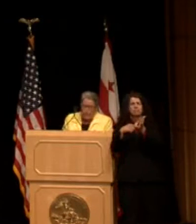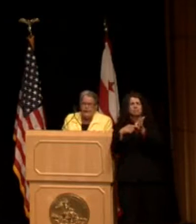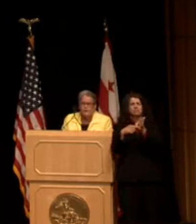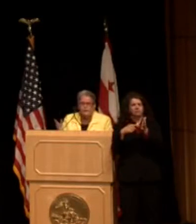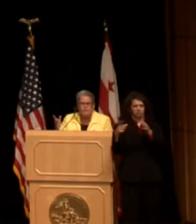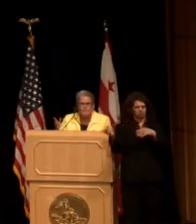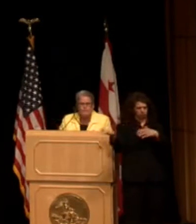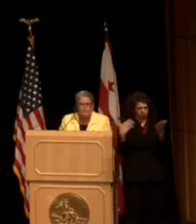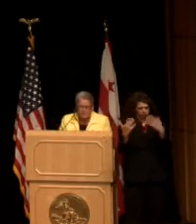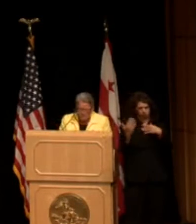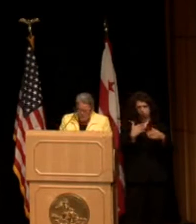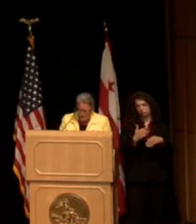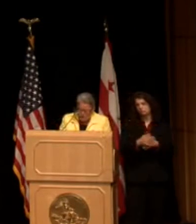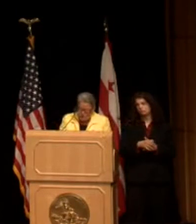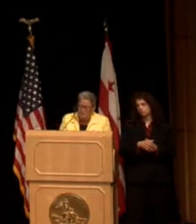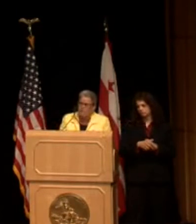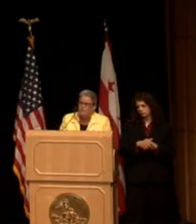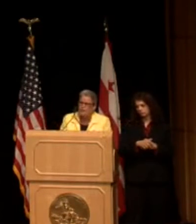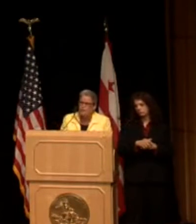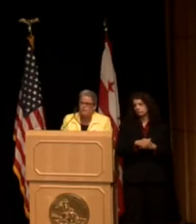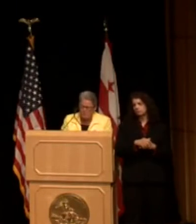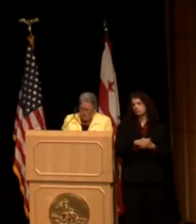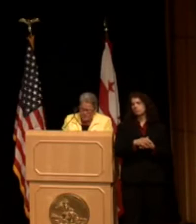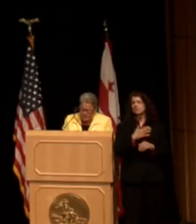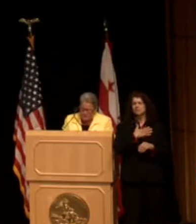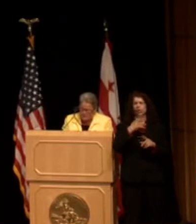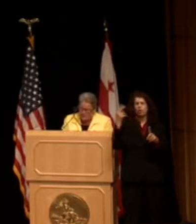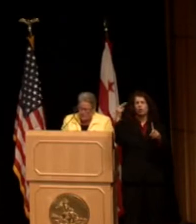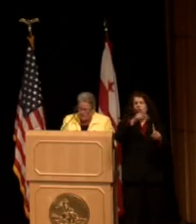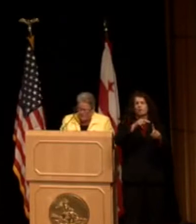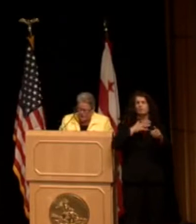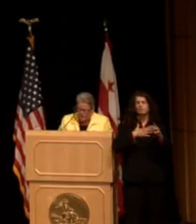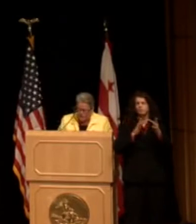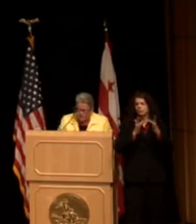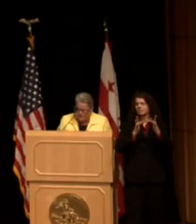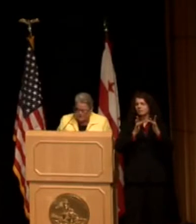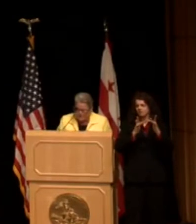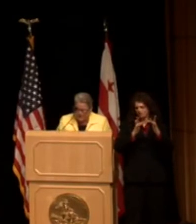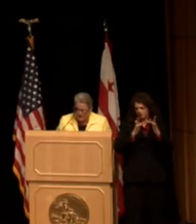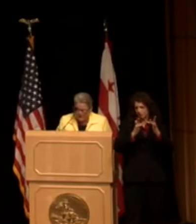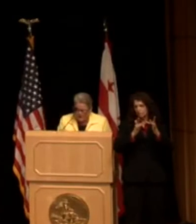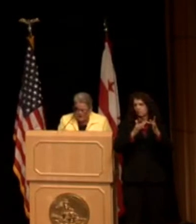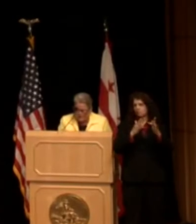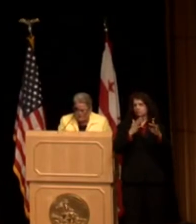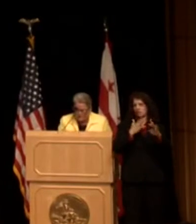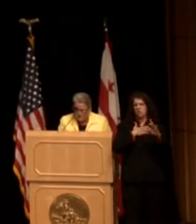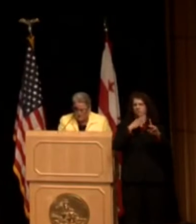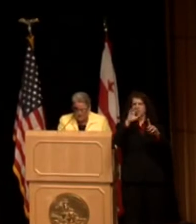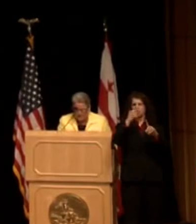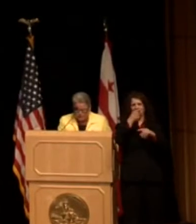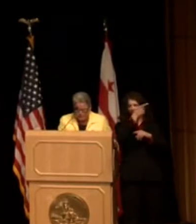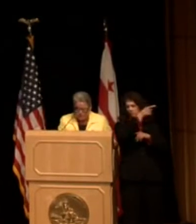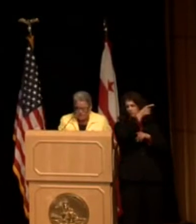SO I ASK YOU TO PLEASE VISIT THE DHCD TABLE FOR MORE DETAILS ON THESE OPPORTUNITIES AND NOW IT IS MY GREAT PLEASURE TO